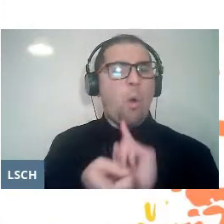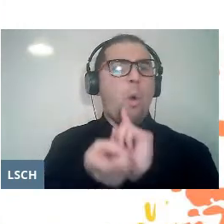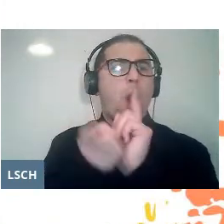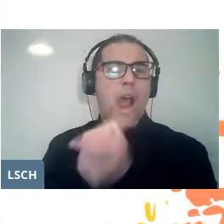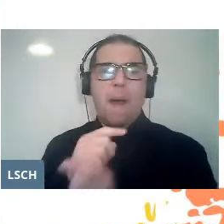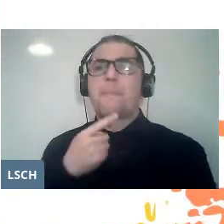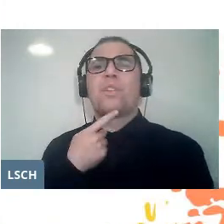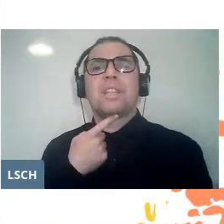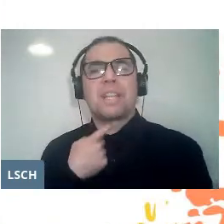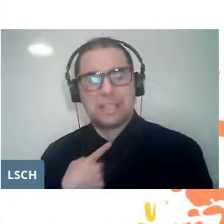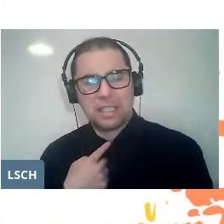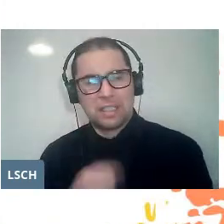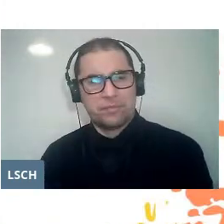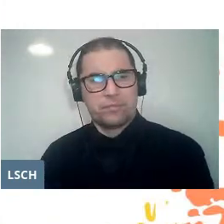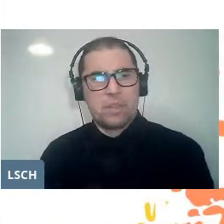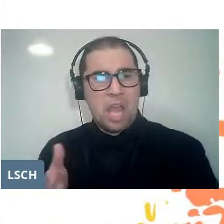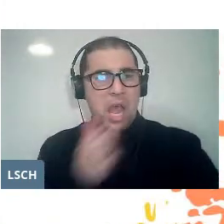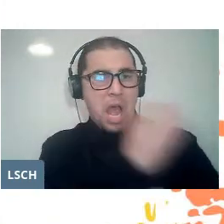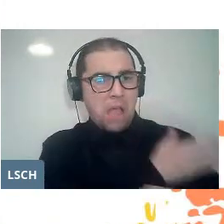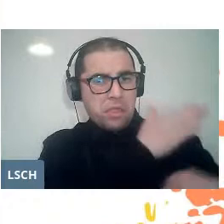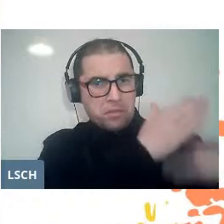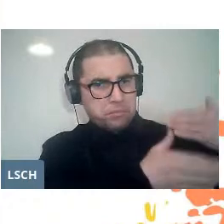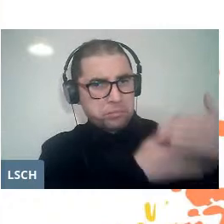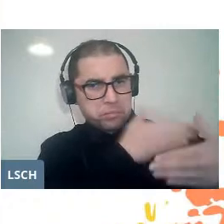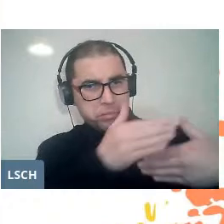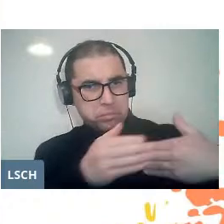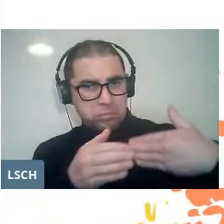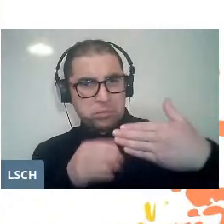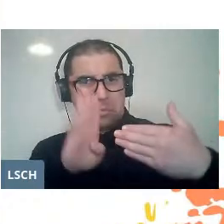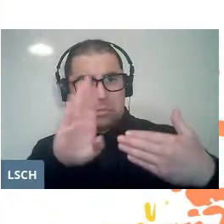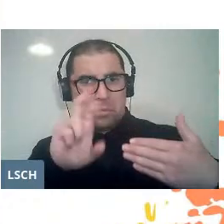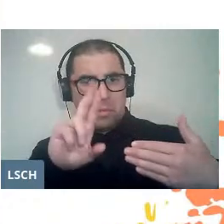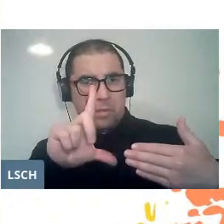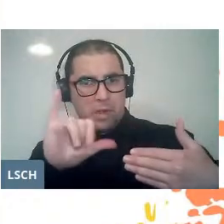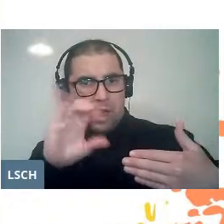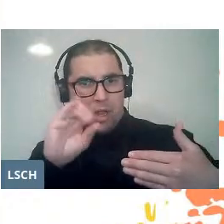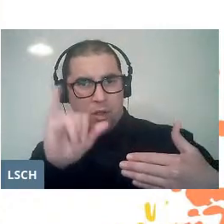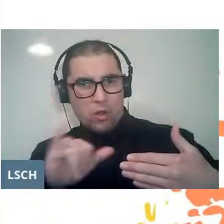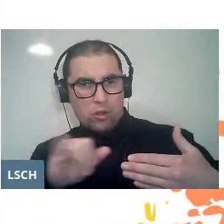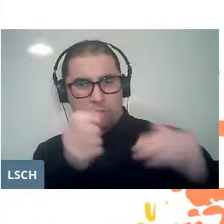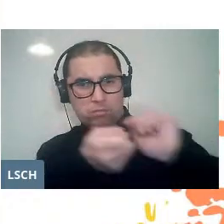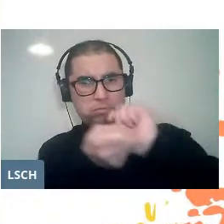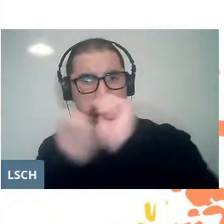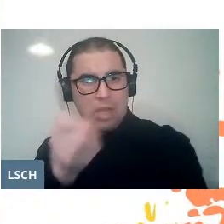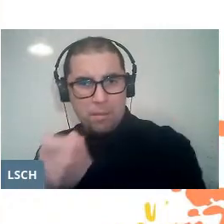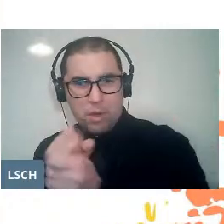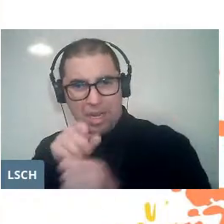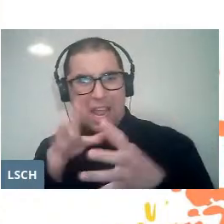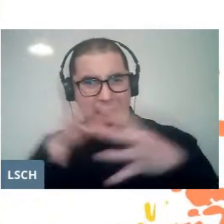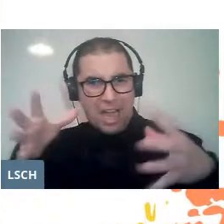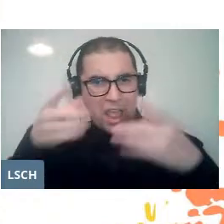in relation to what was already happening. Berlioz was the great musician of post-revolution